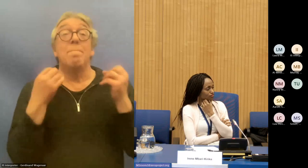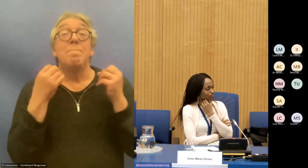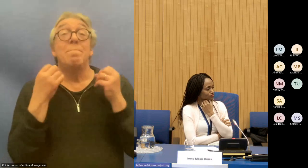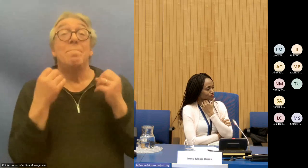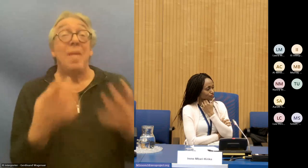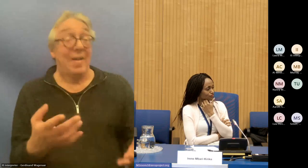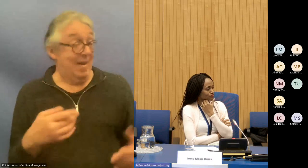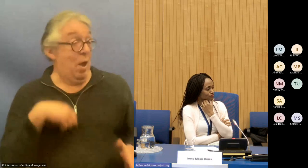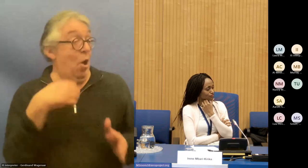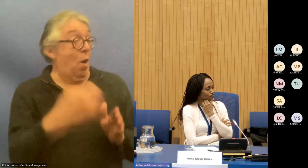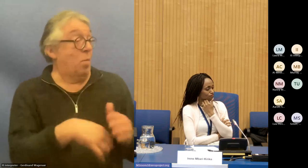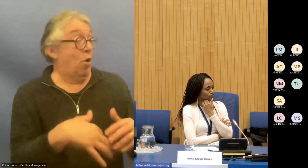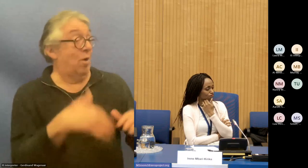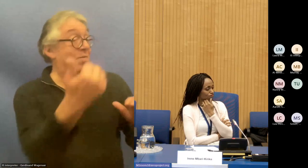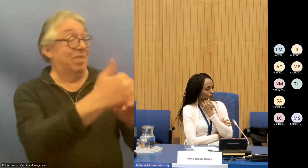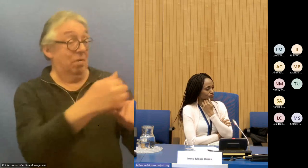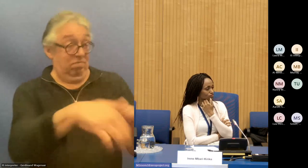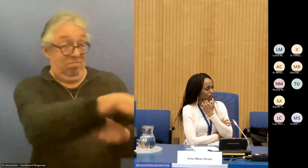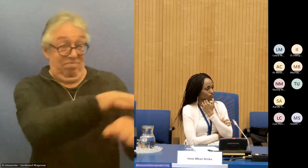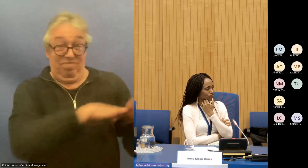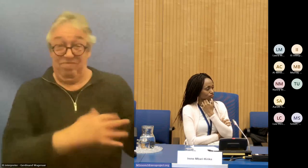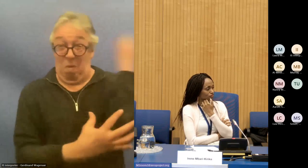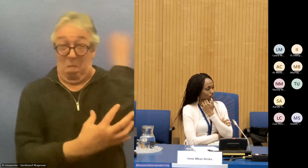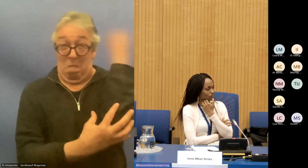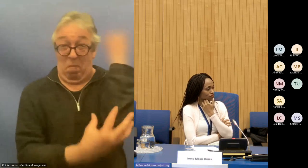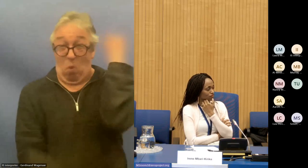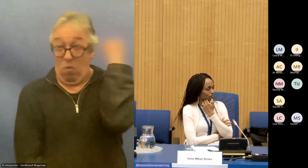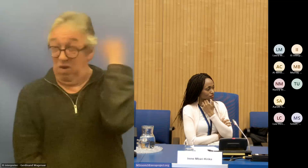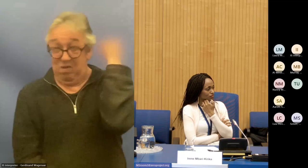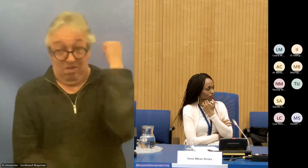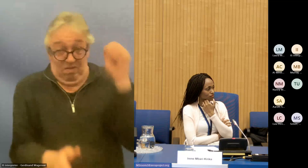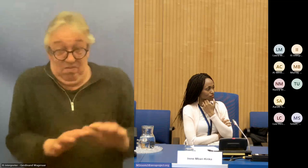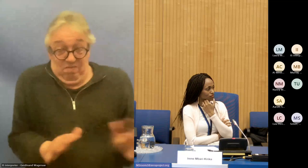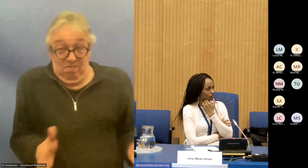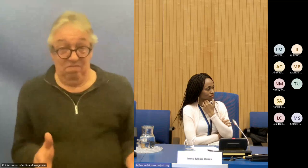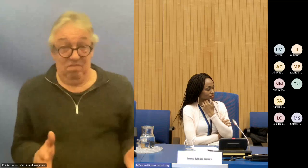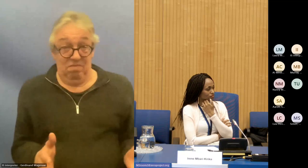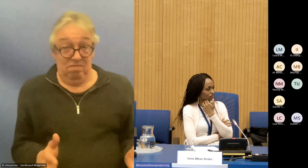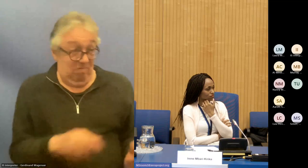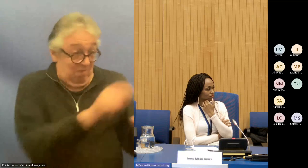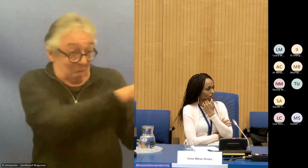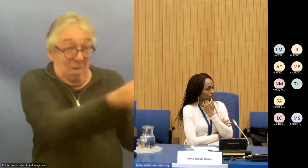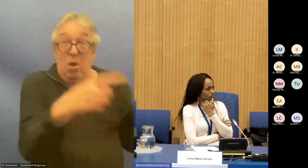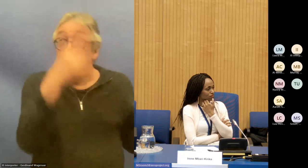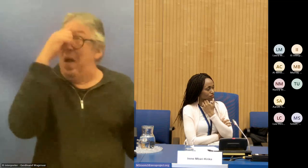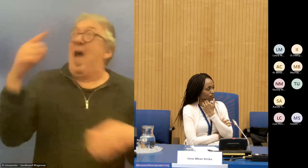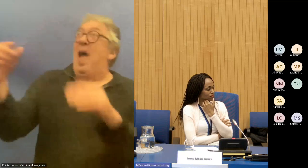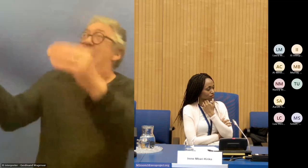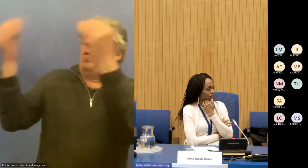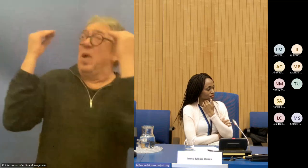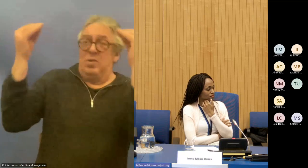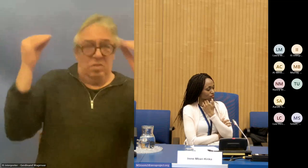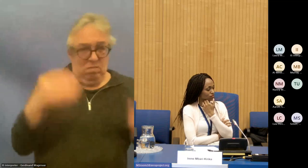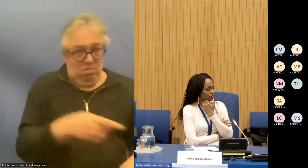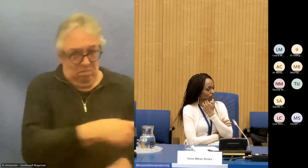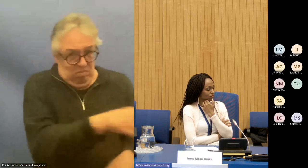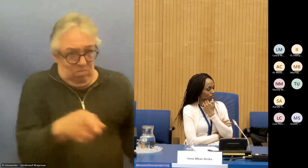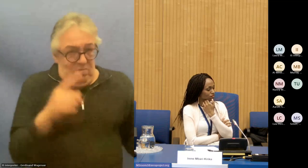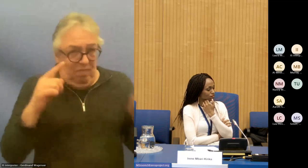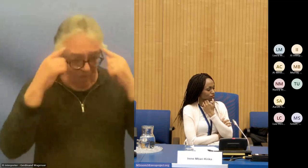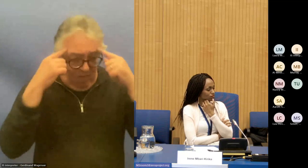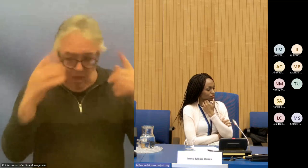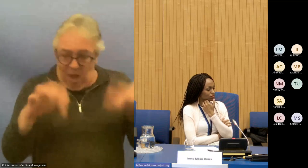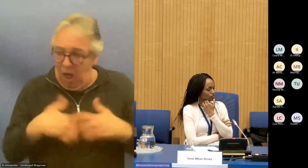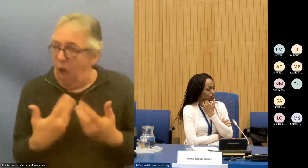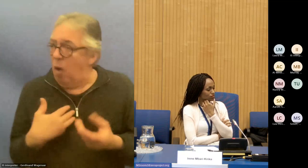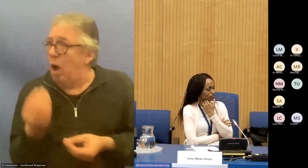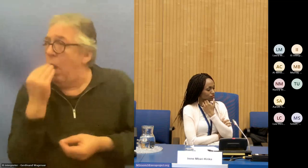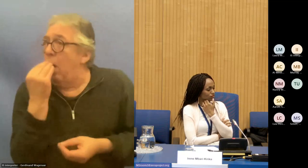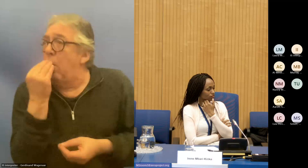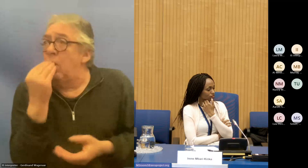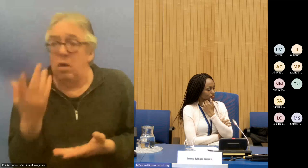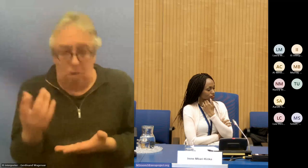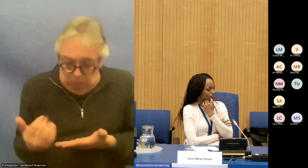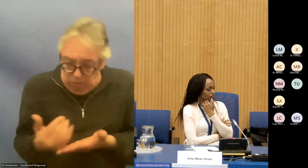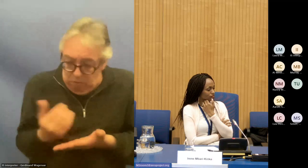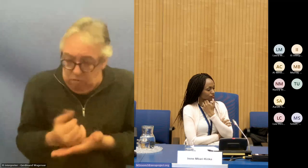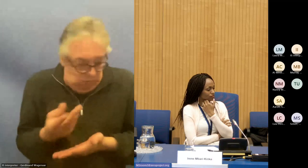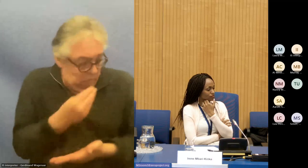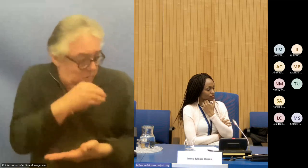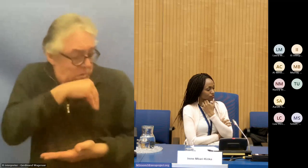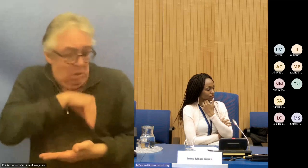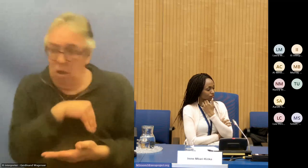is how to be sustained a life of our families, to having come and get something to eat. Basically,